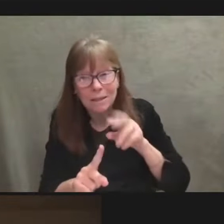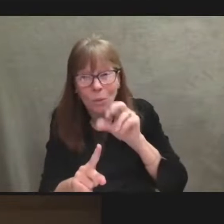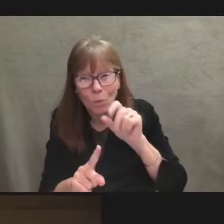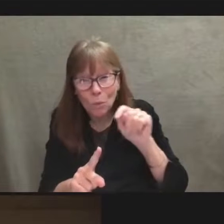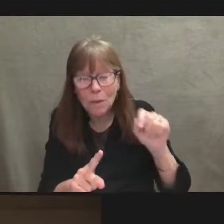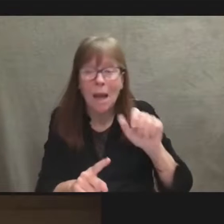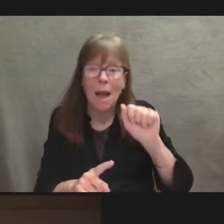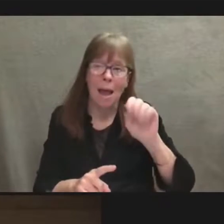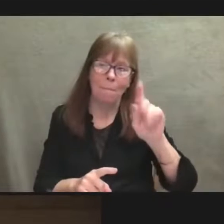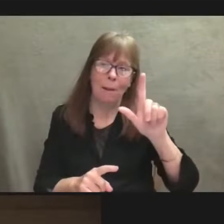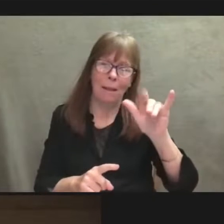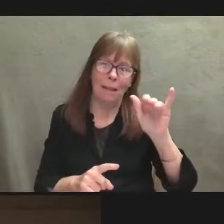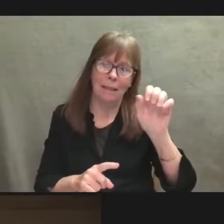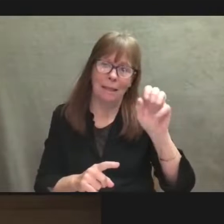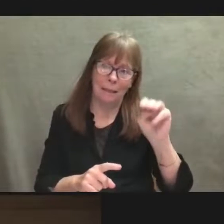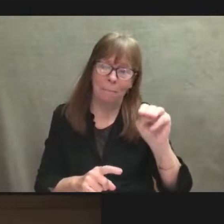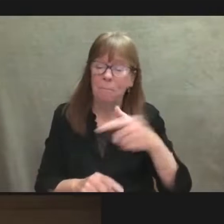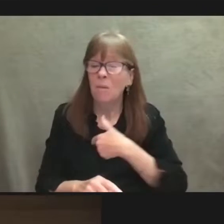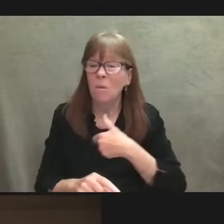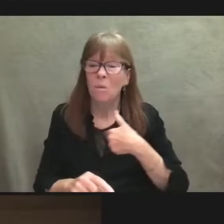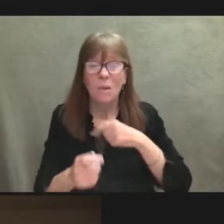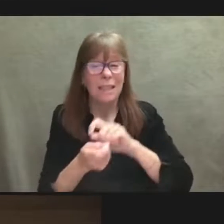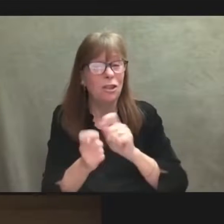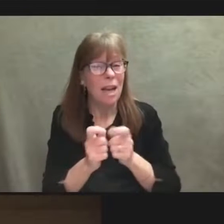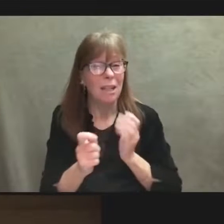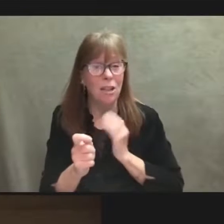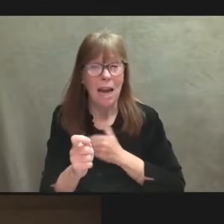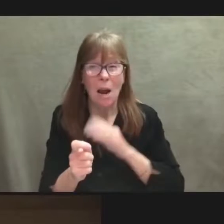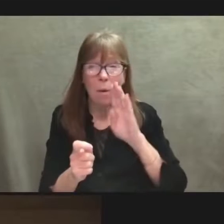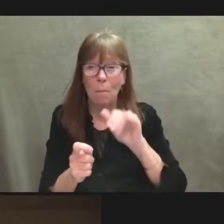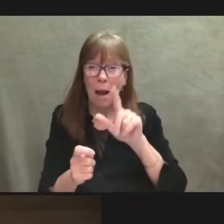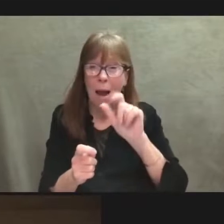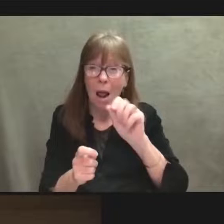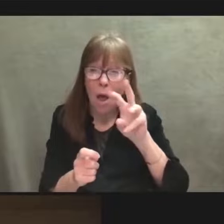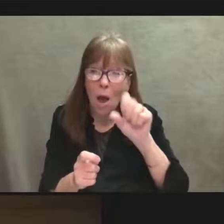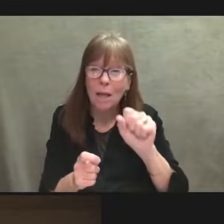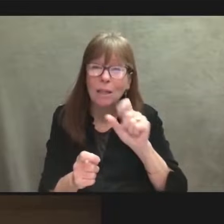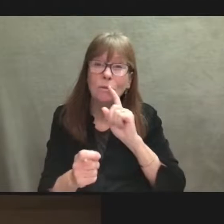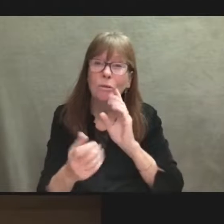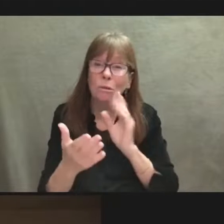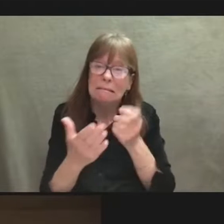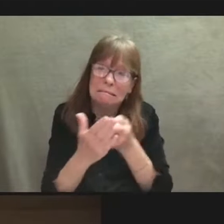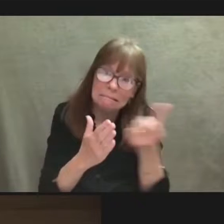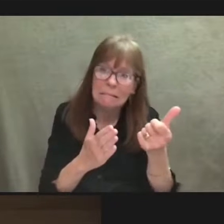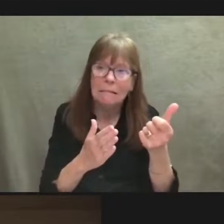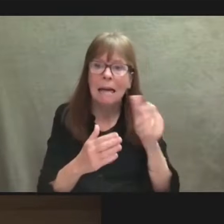We made changes to our bylaws to incorporate anti-ableism language. We looked at